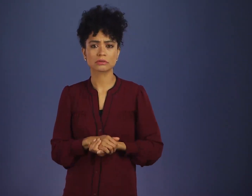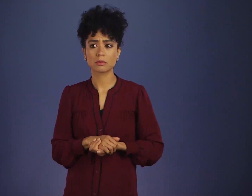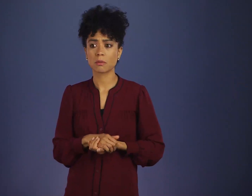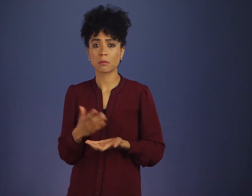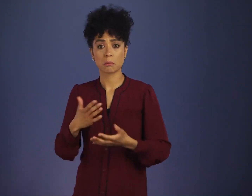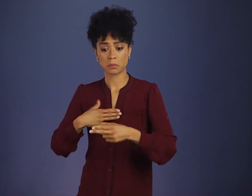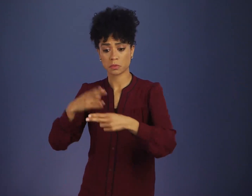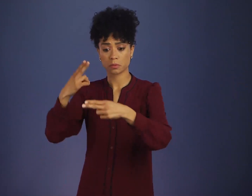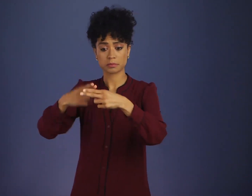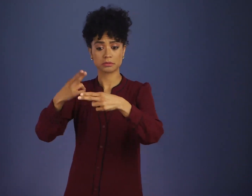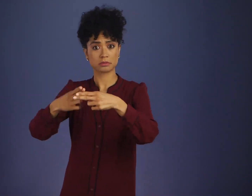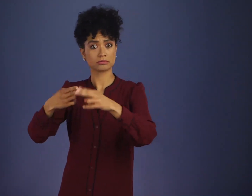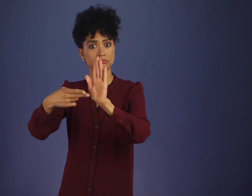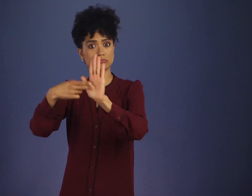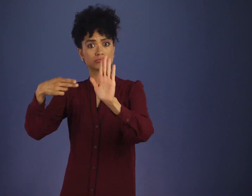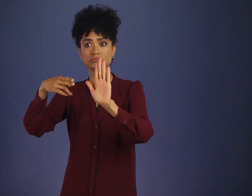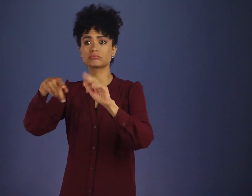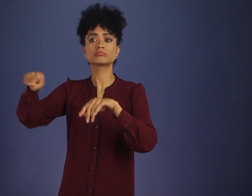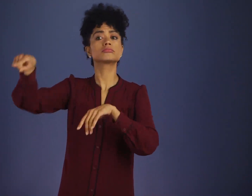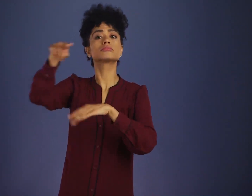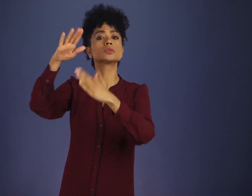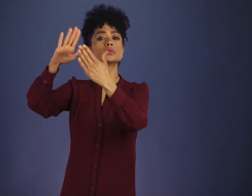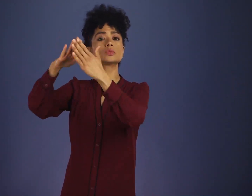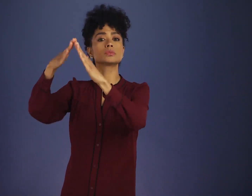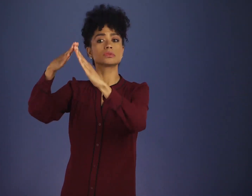Did I jeopardize my standing in the community?